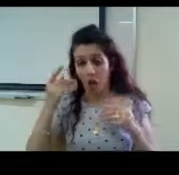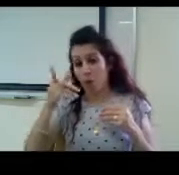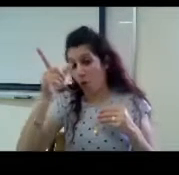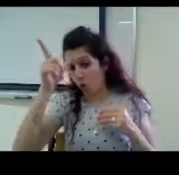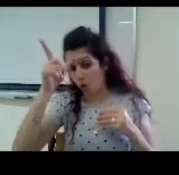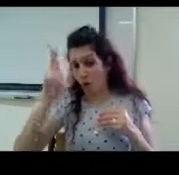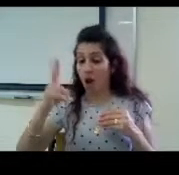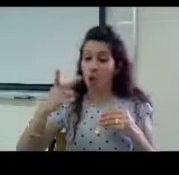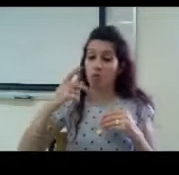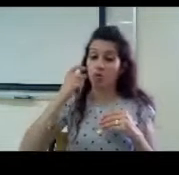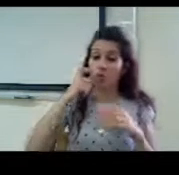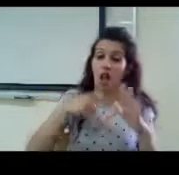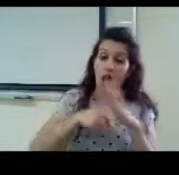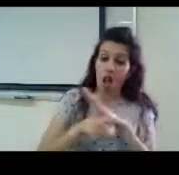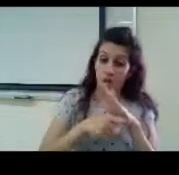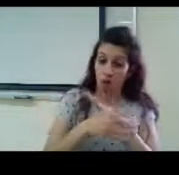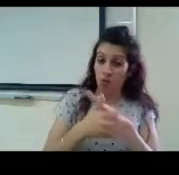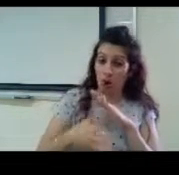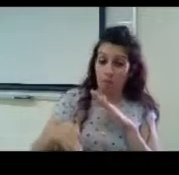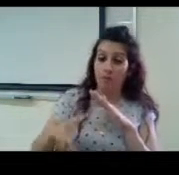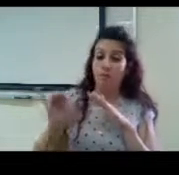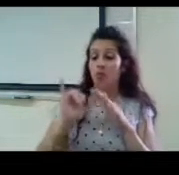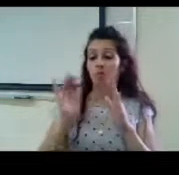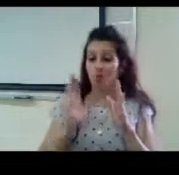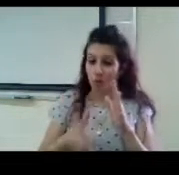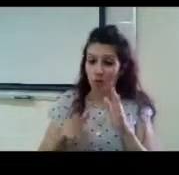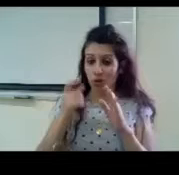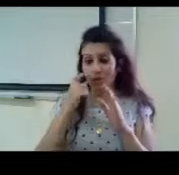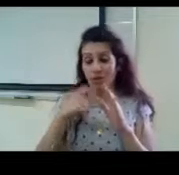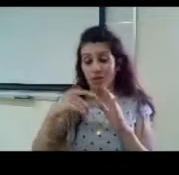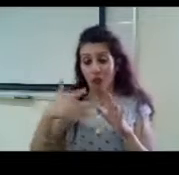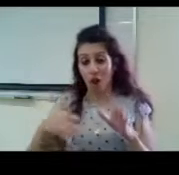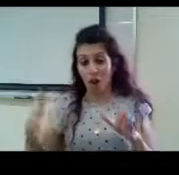among them has the technical capacity to do and to deliver those classrooms